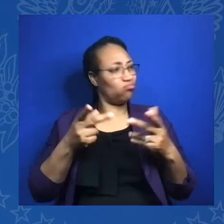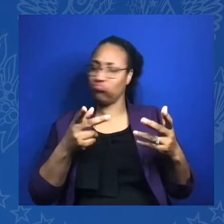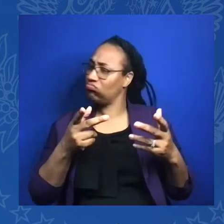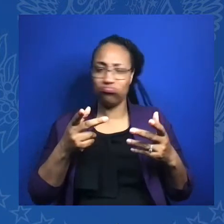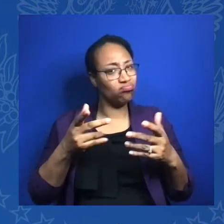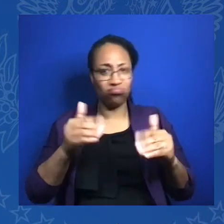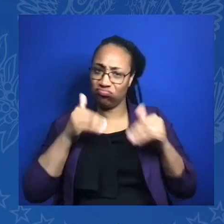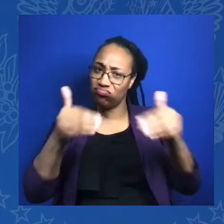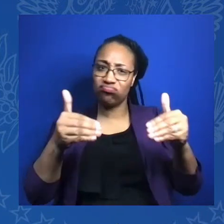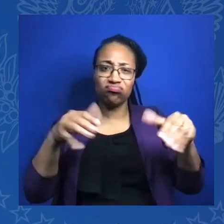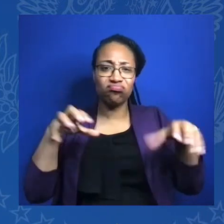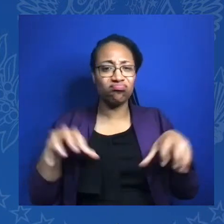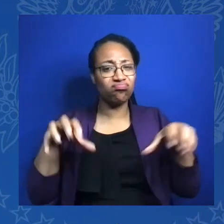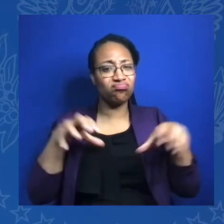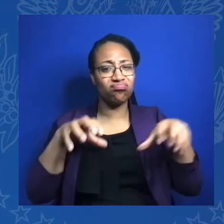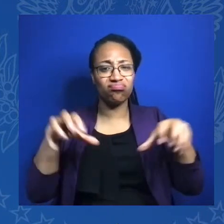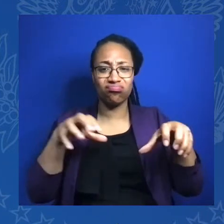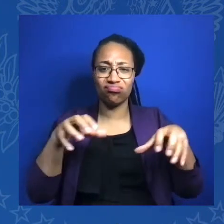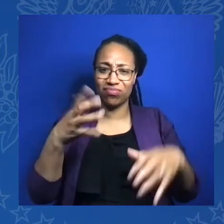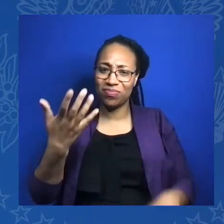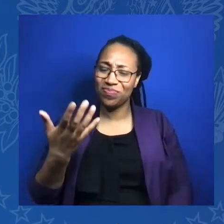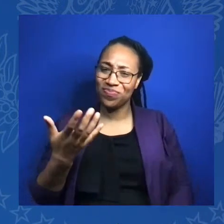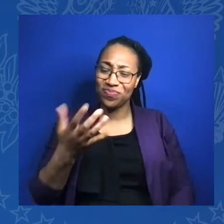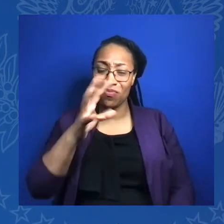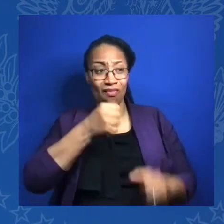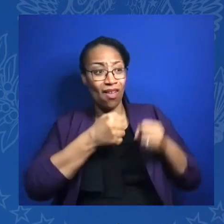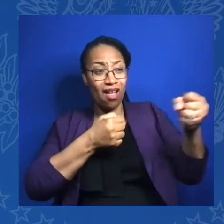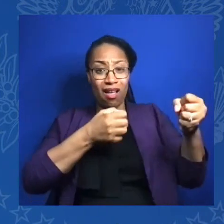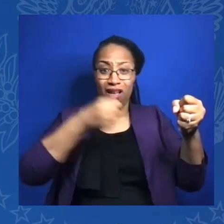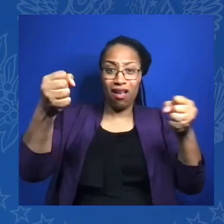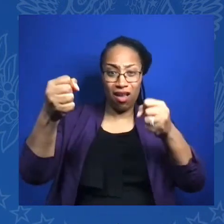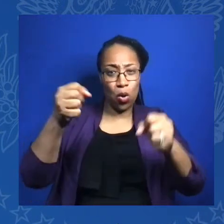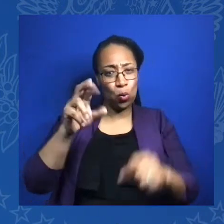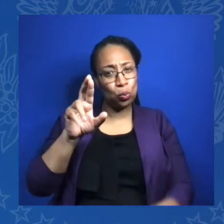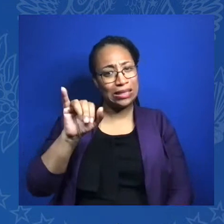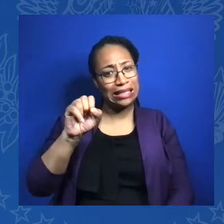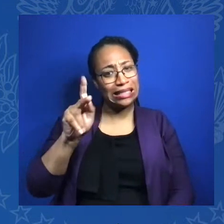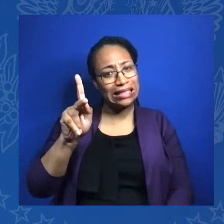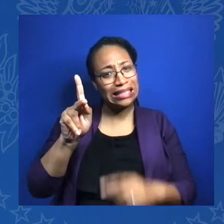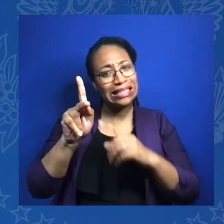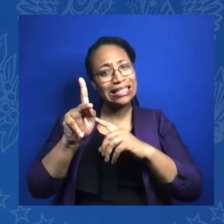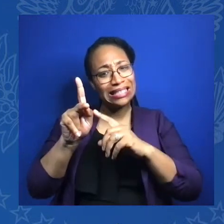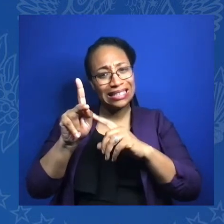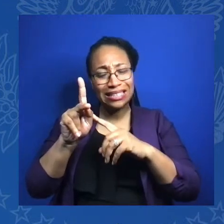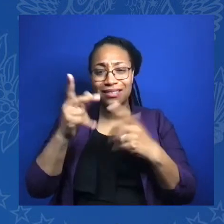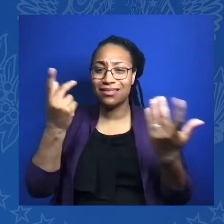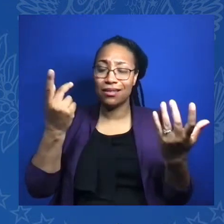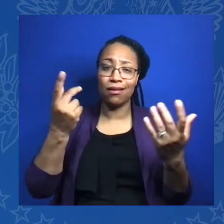to its travel advisories to go along with the threat of kidnapping to warn Americans